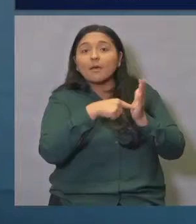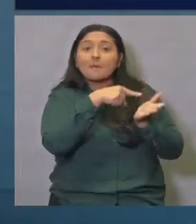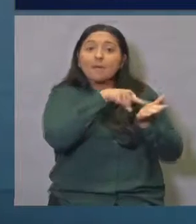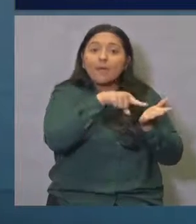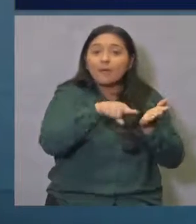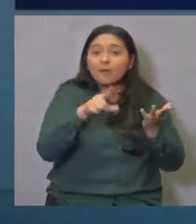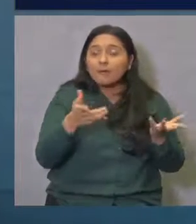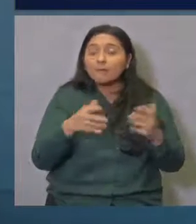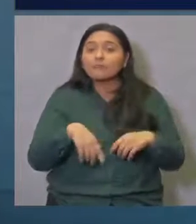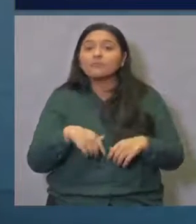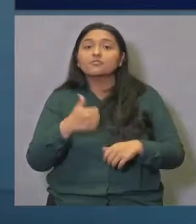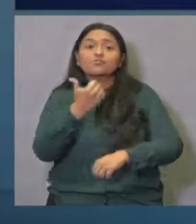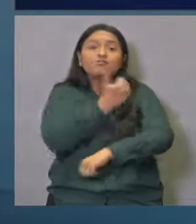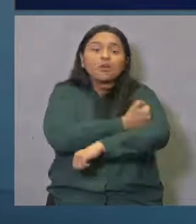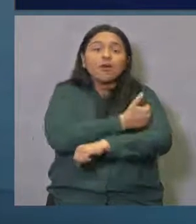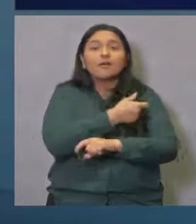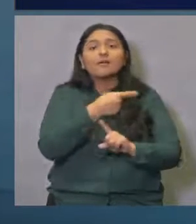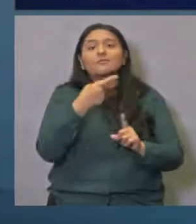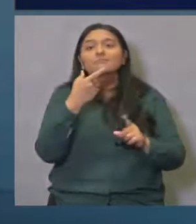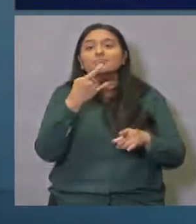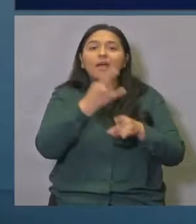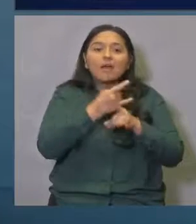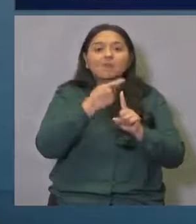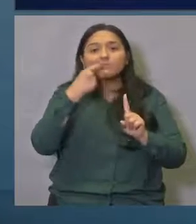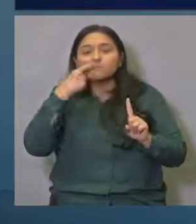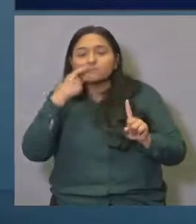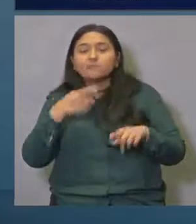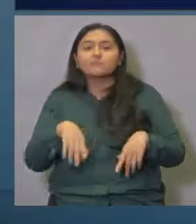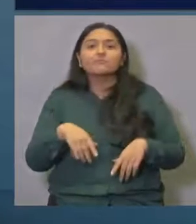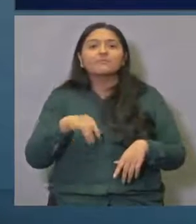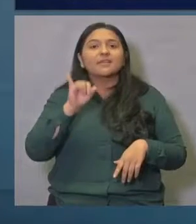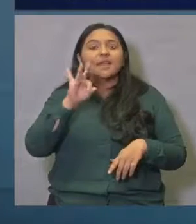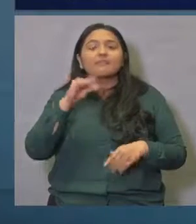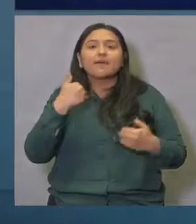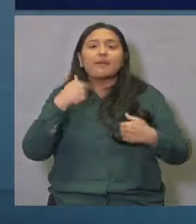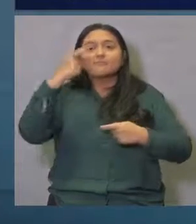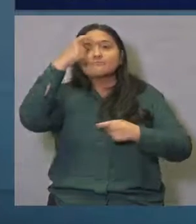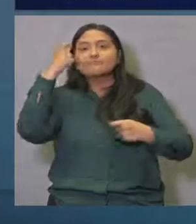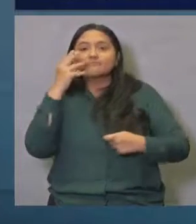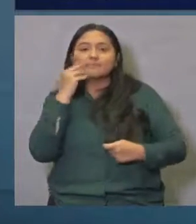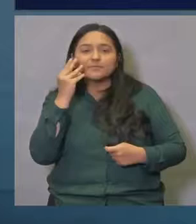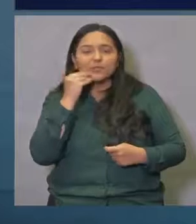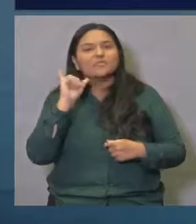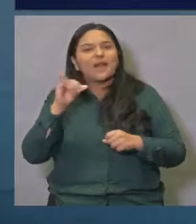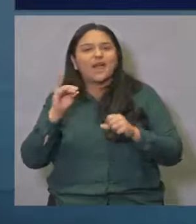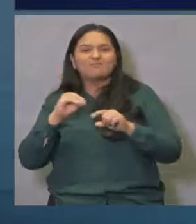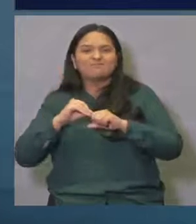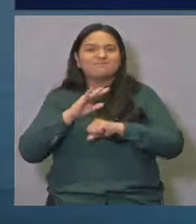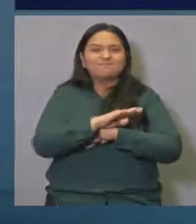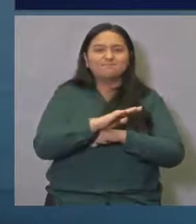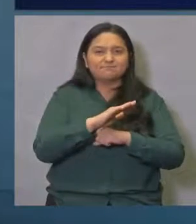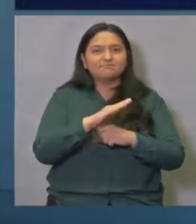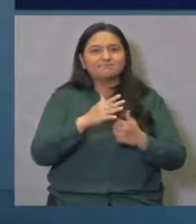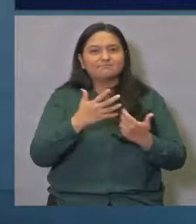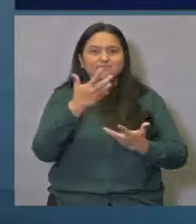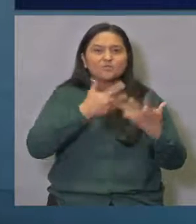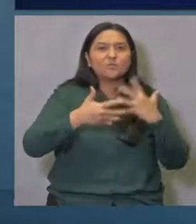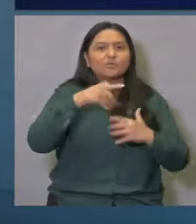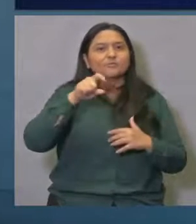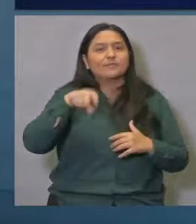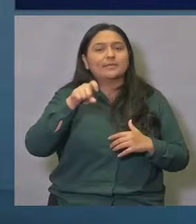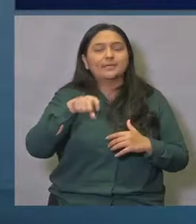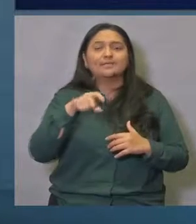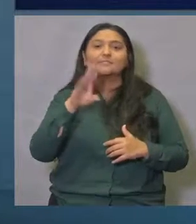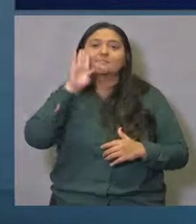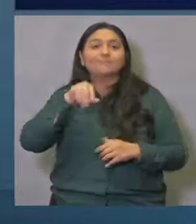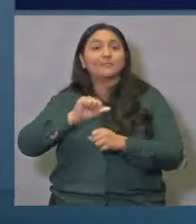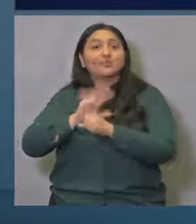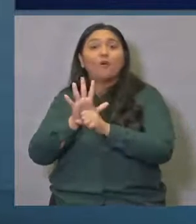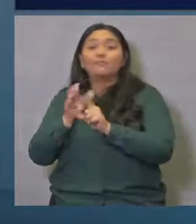SUFFICIENT TO MEET THE NEEDS OF